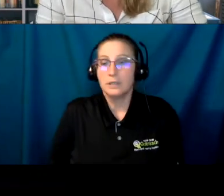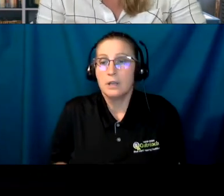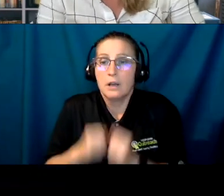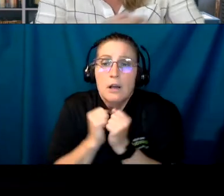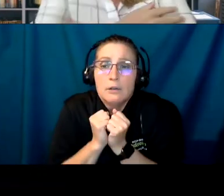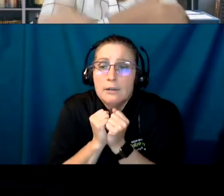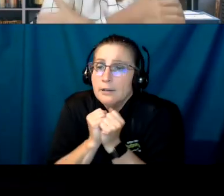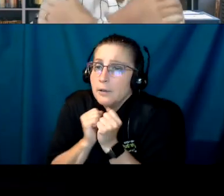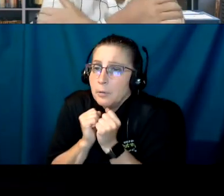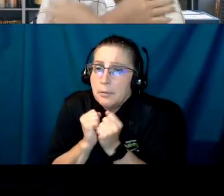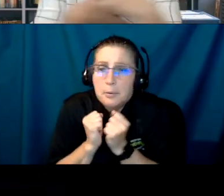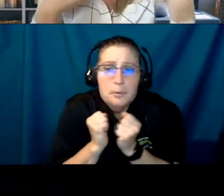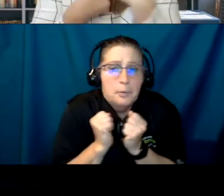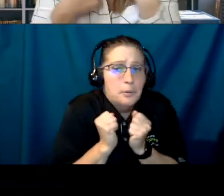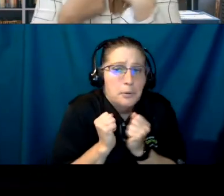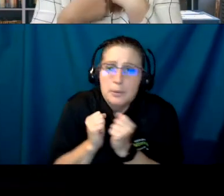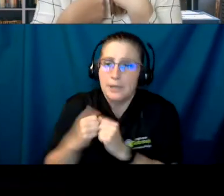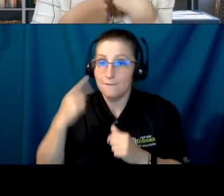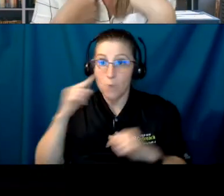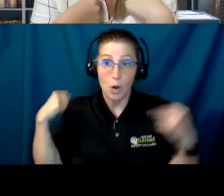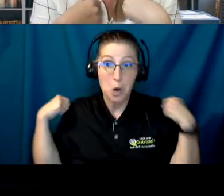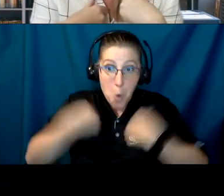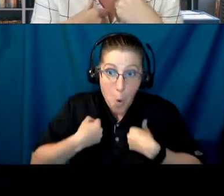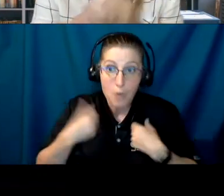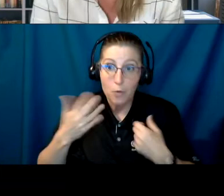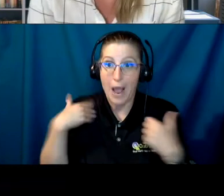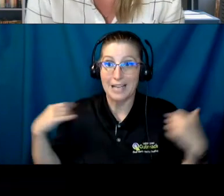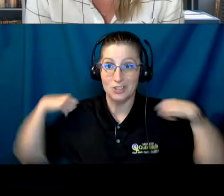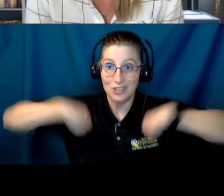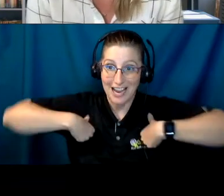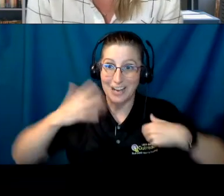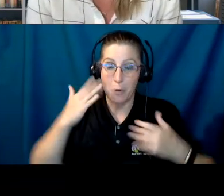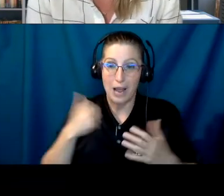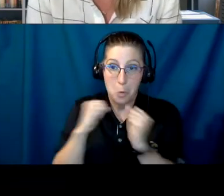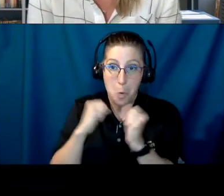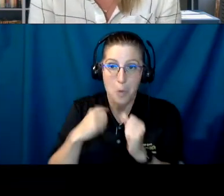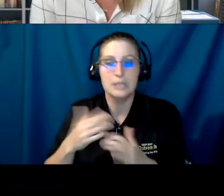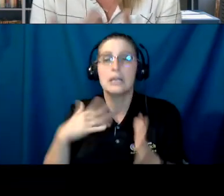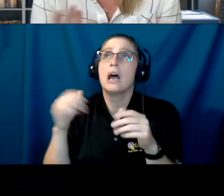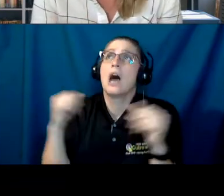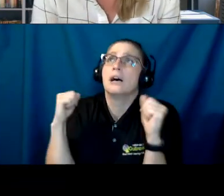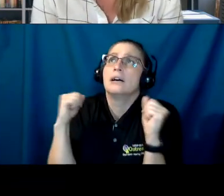want their jacket, they would shiver or you know, try to mime a jacket. And then I'd say